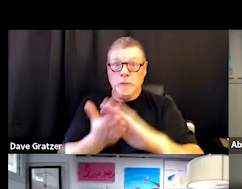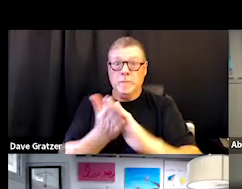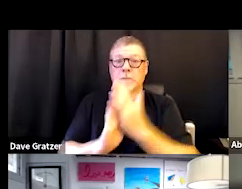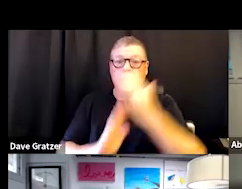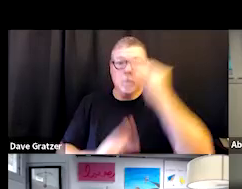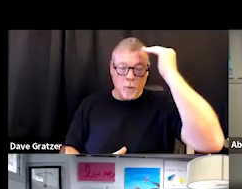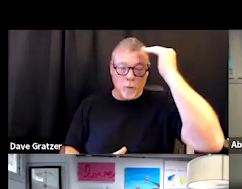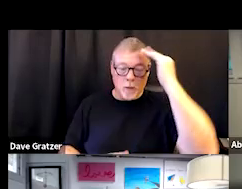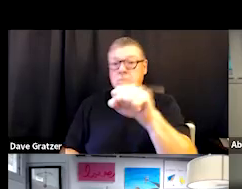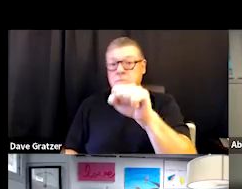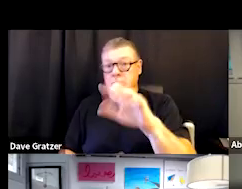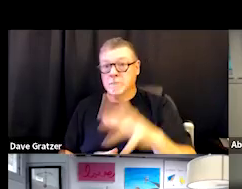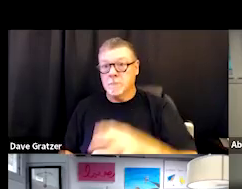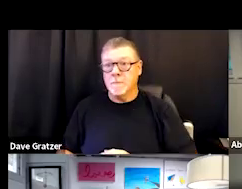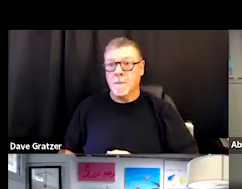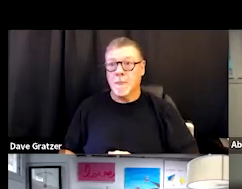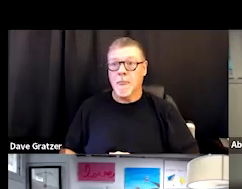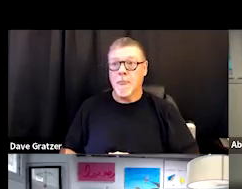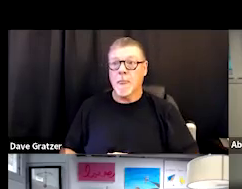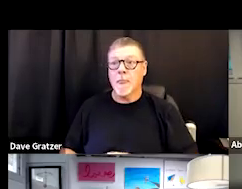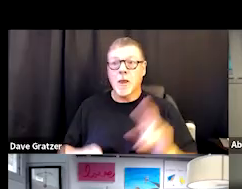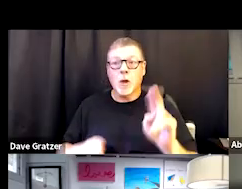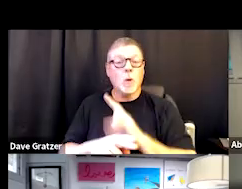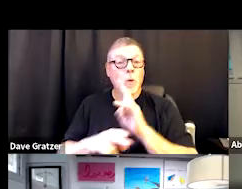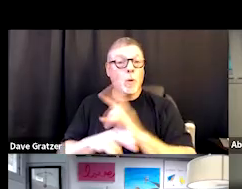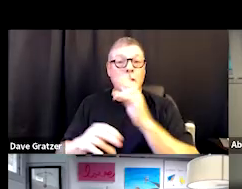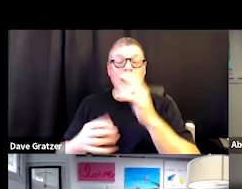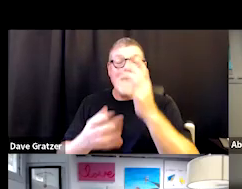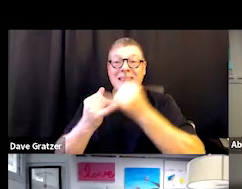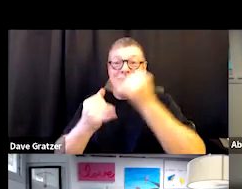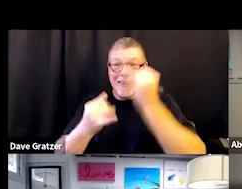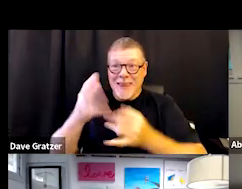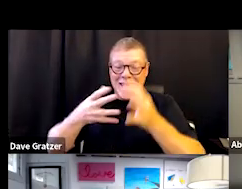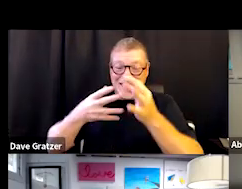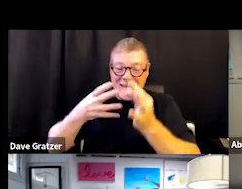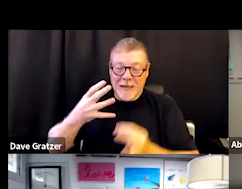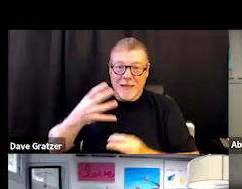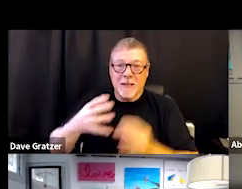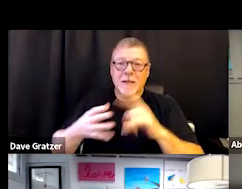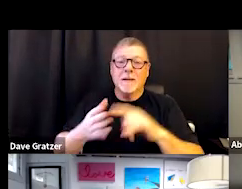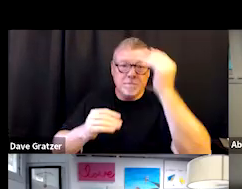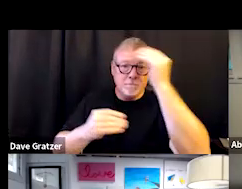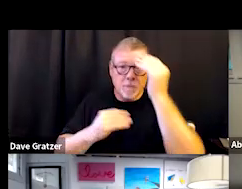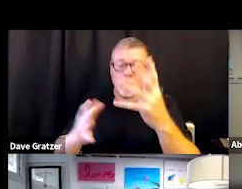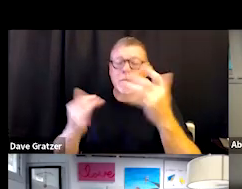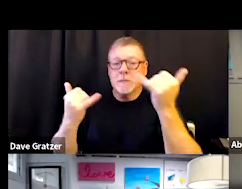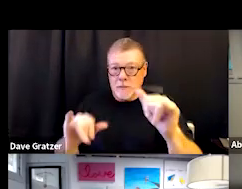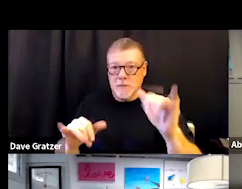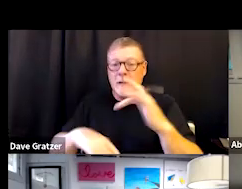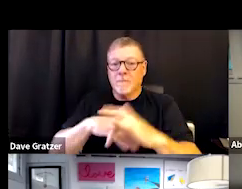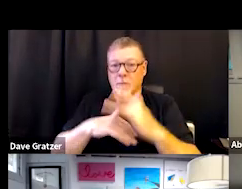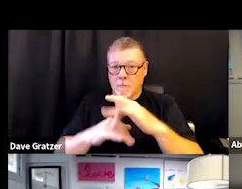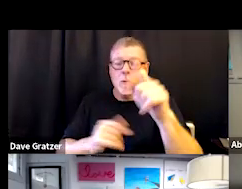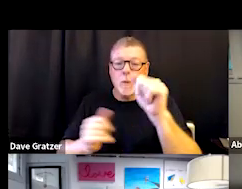So, using us until the very end is always an option, and the information that's still available to you on the website is where you can start.